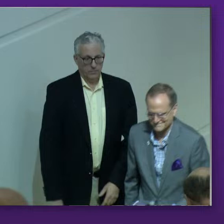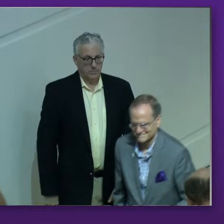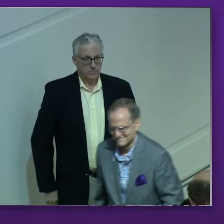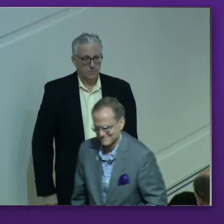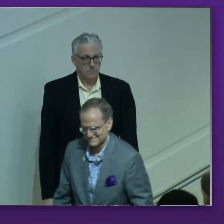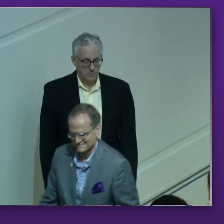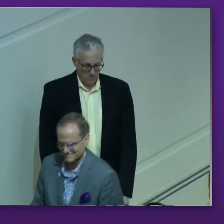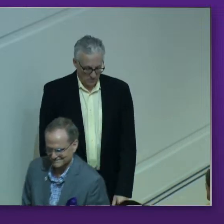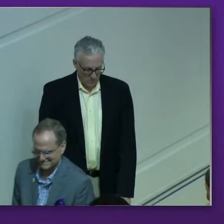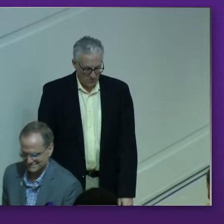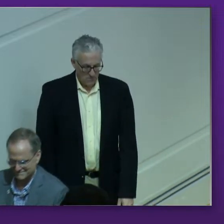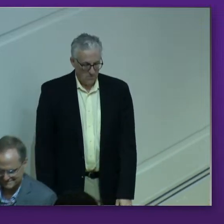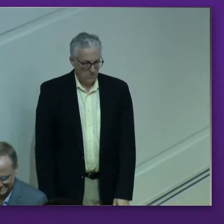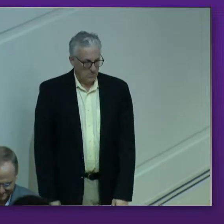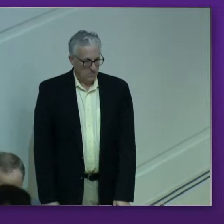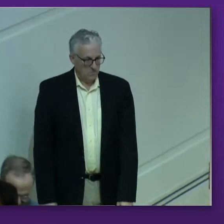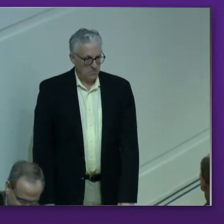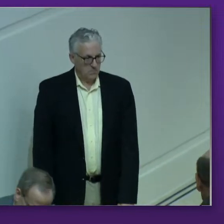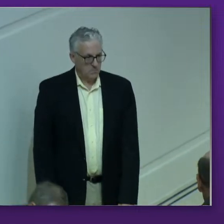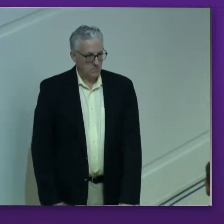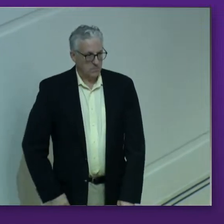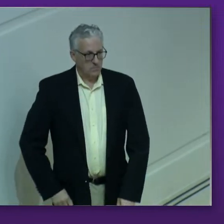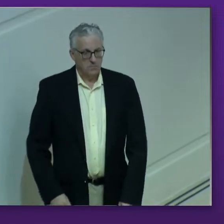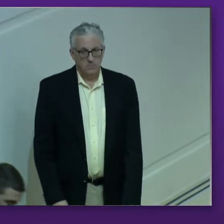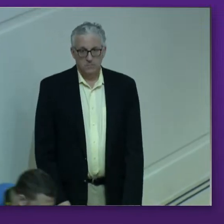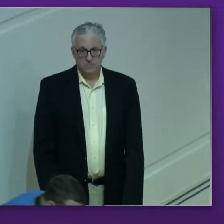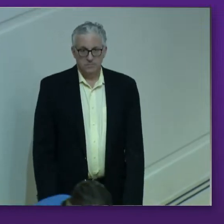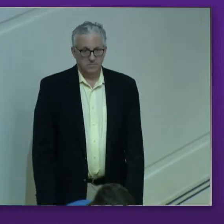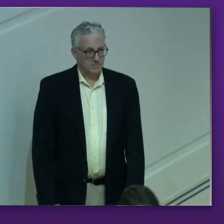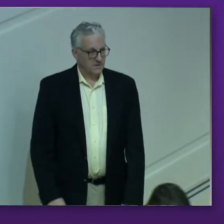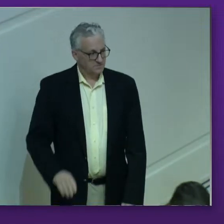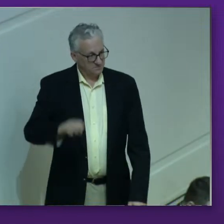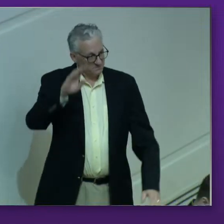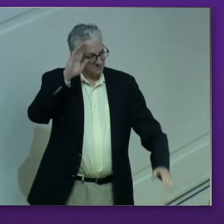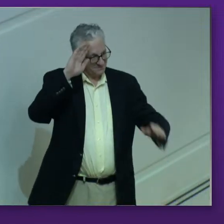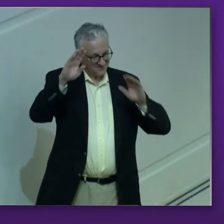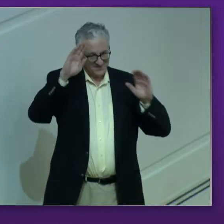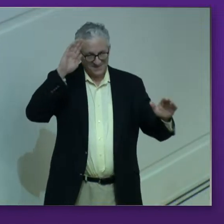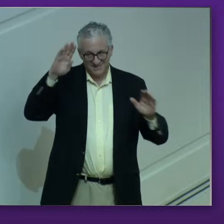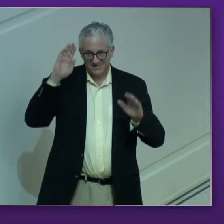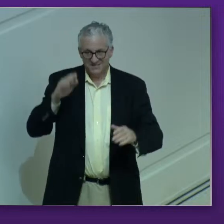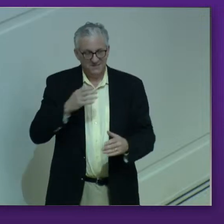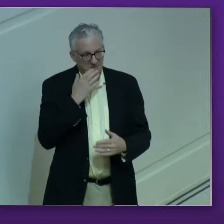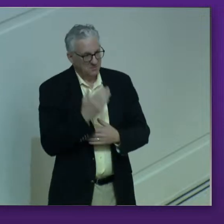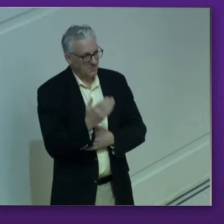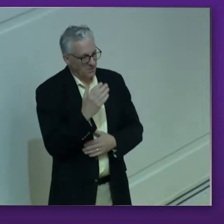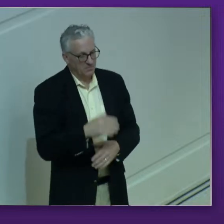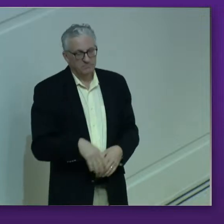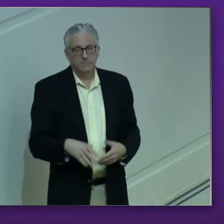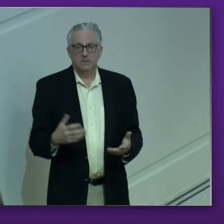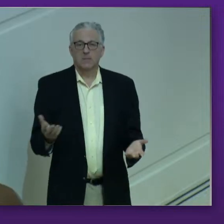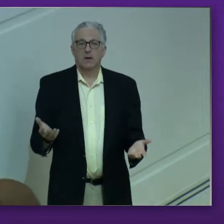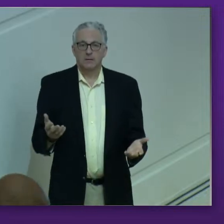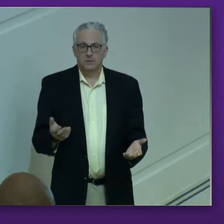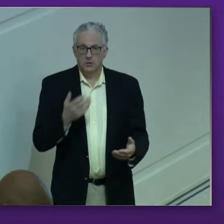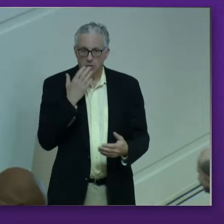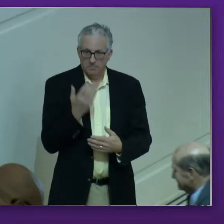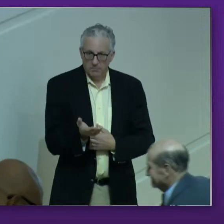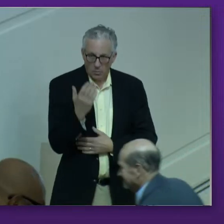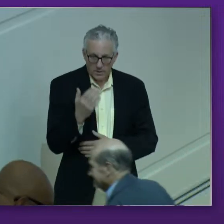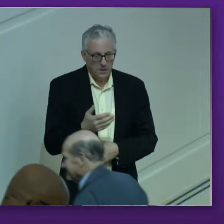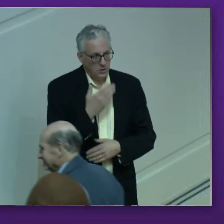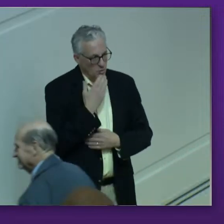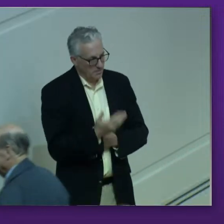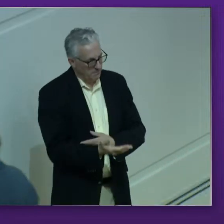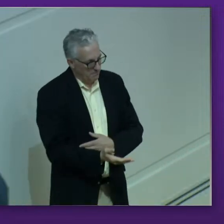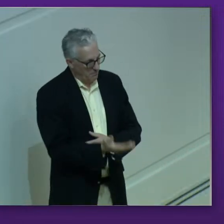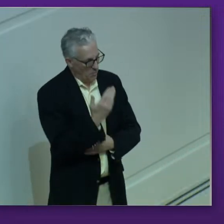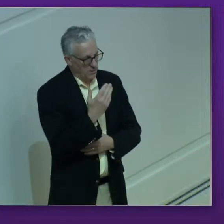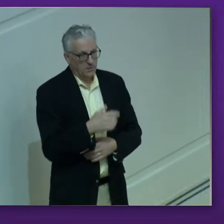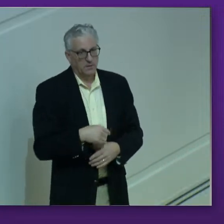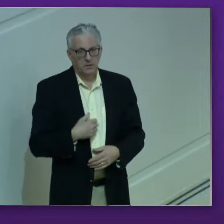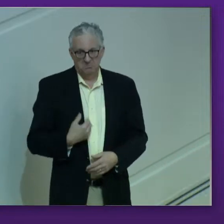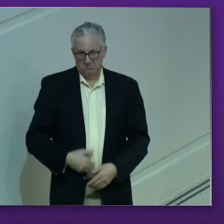JONES.